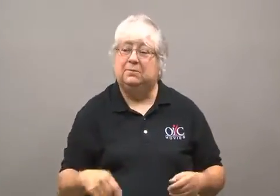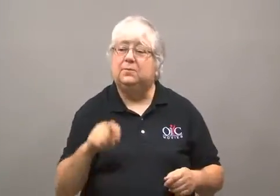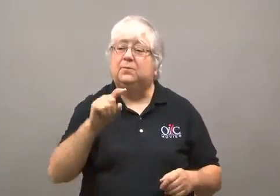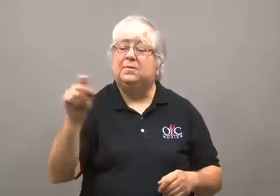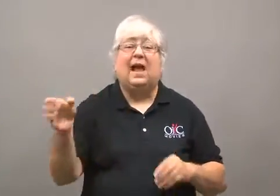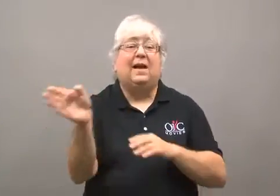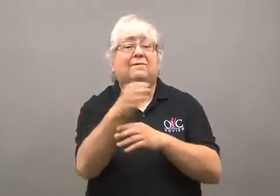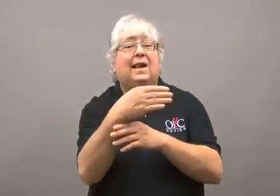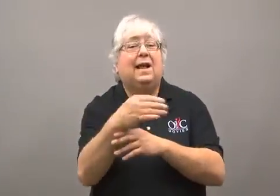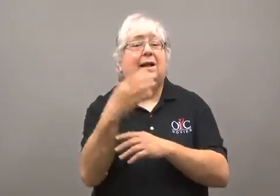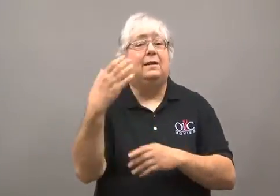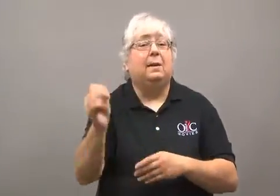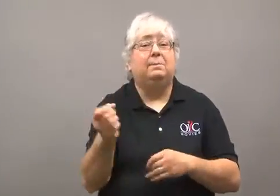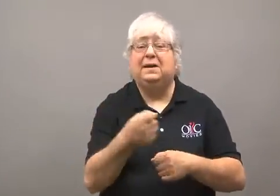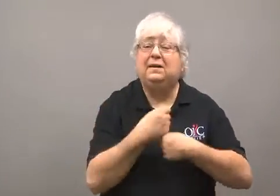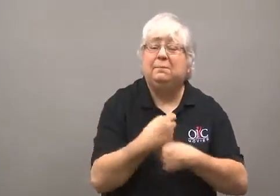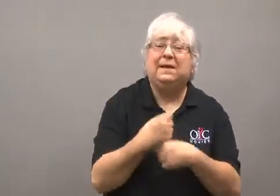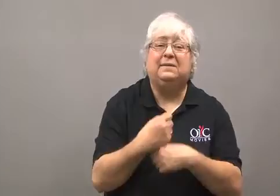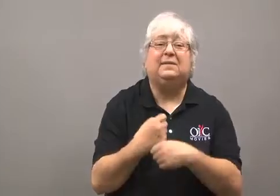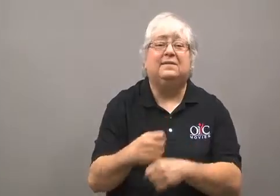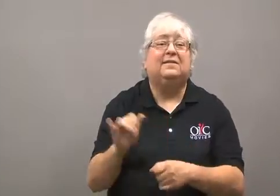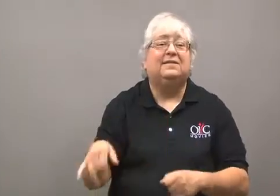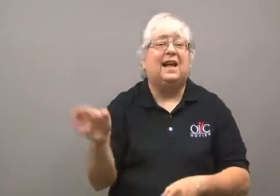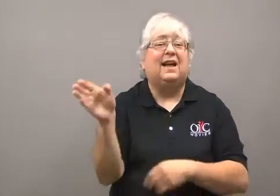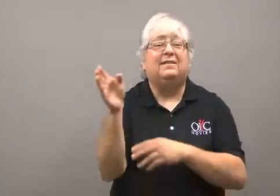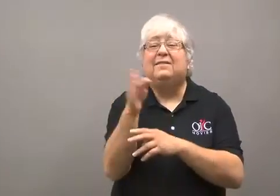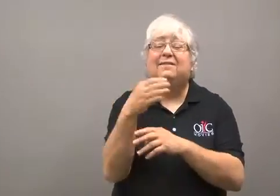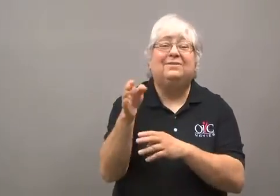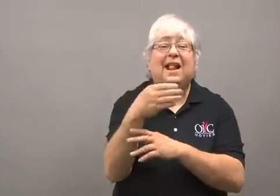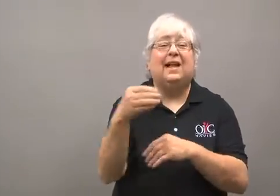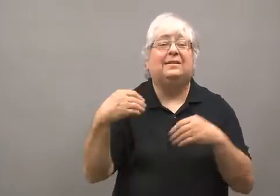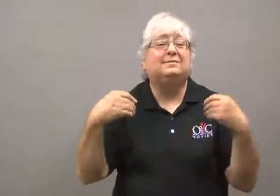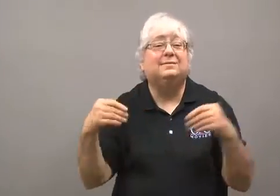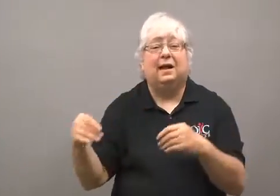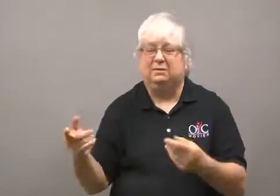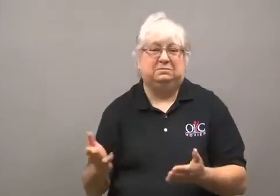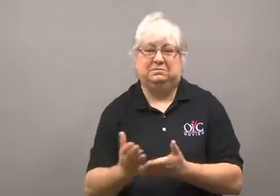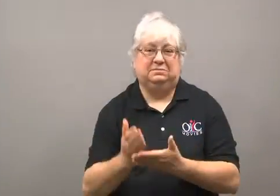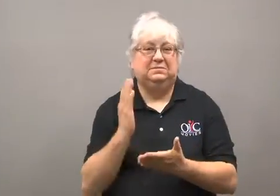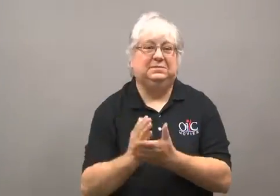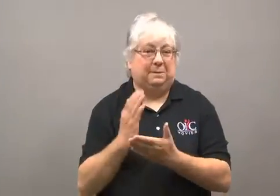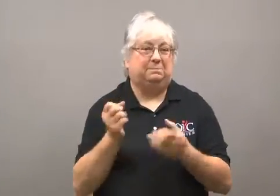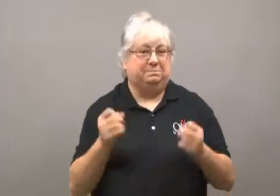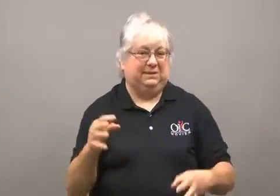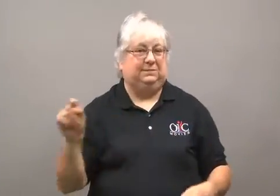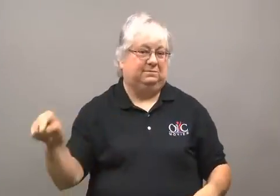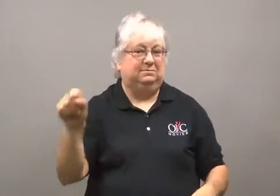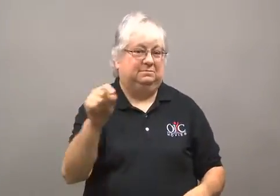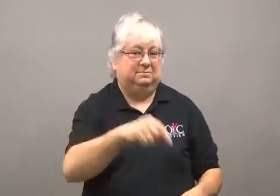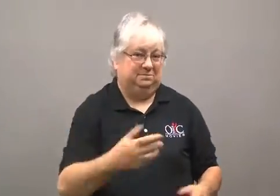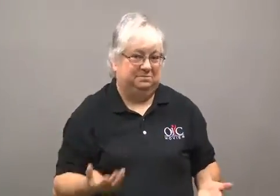Many flag manufacturers have stopped making them.